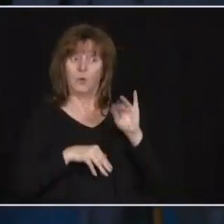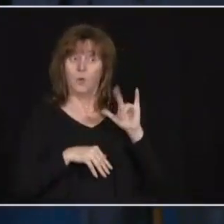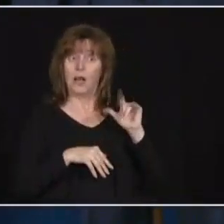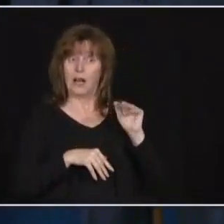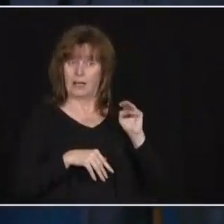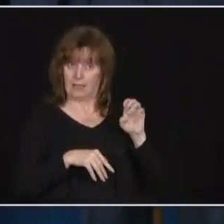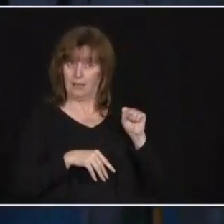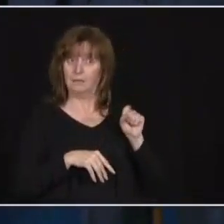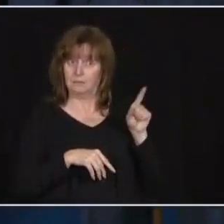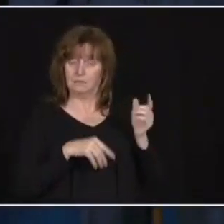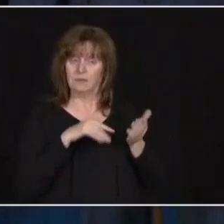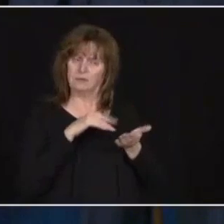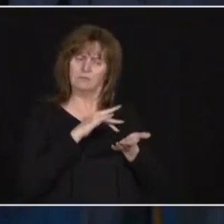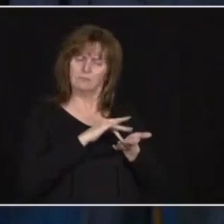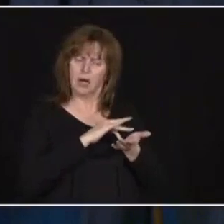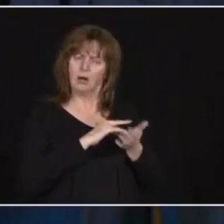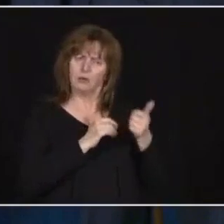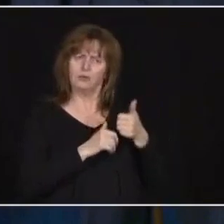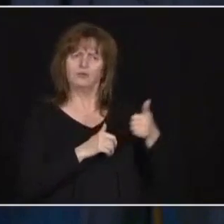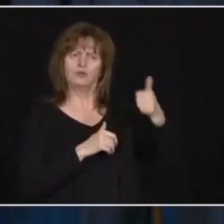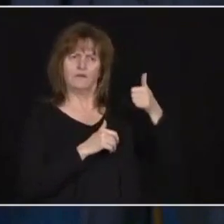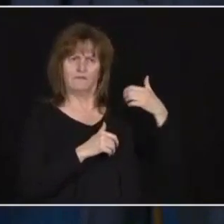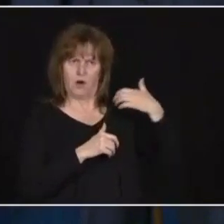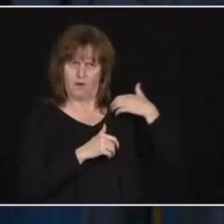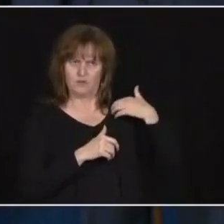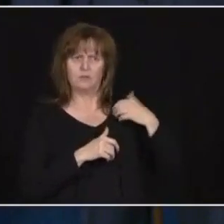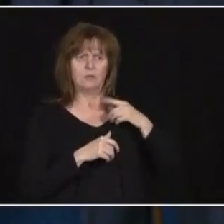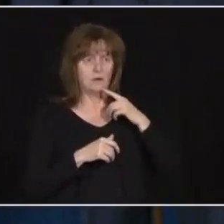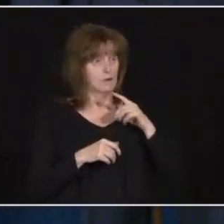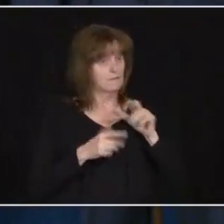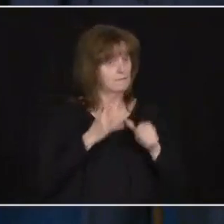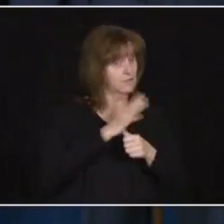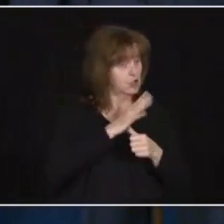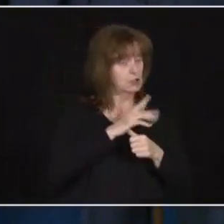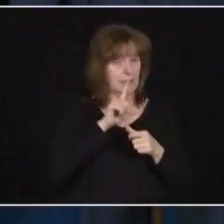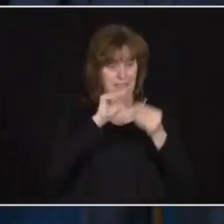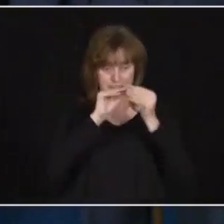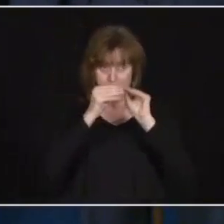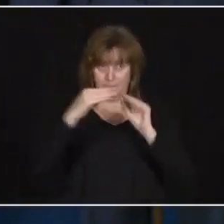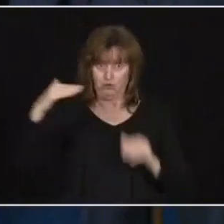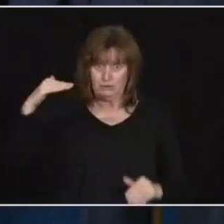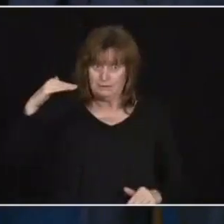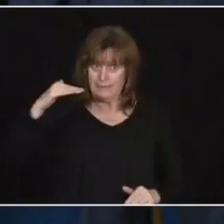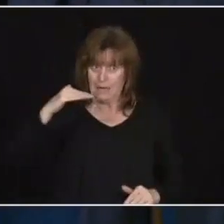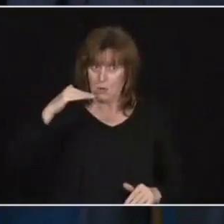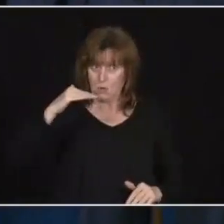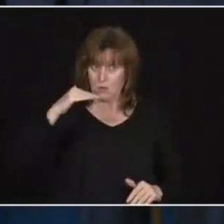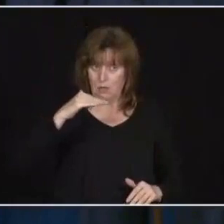MINISTER Yes,